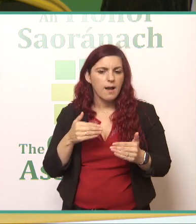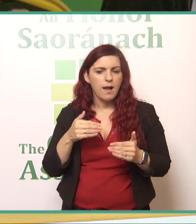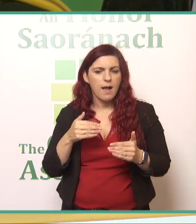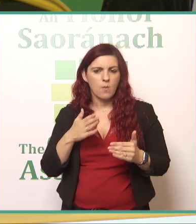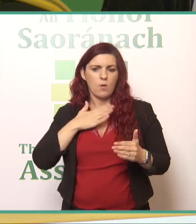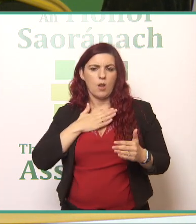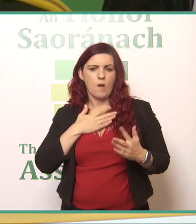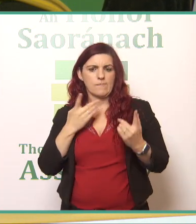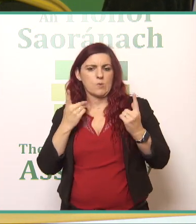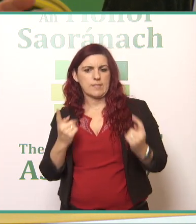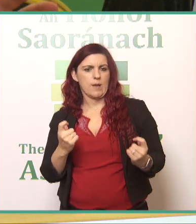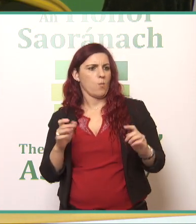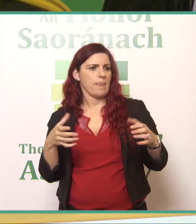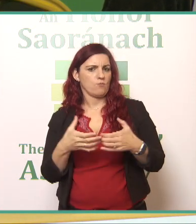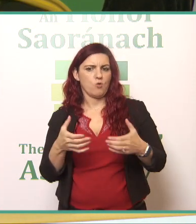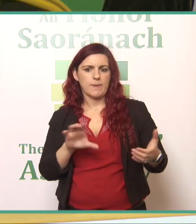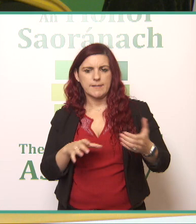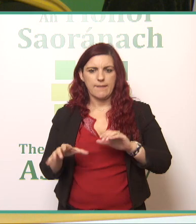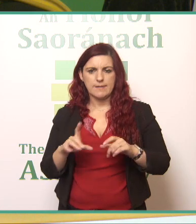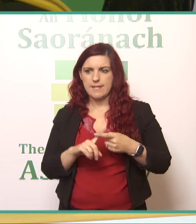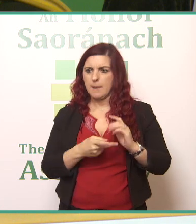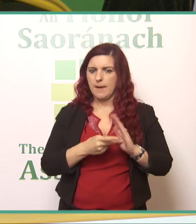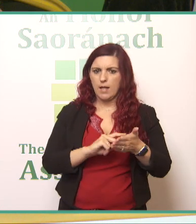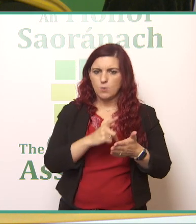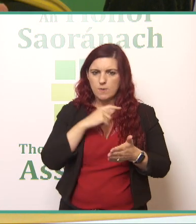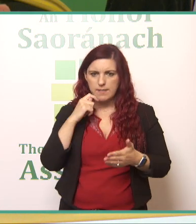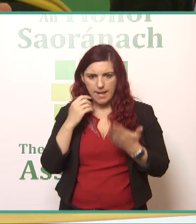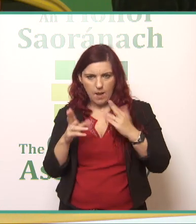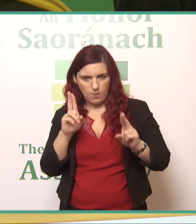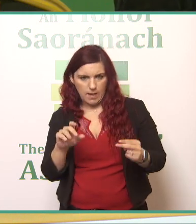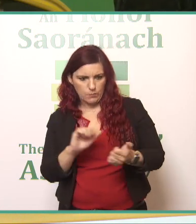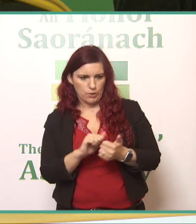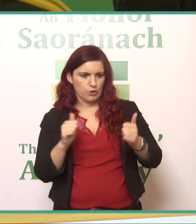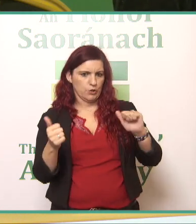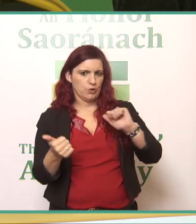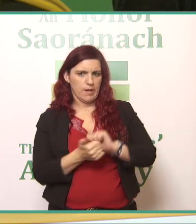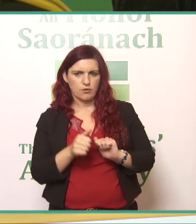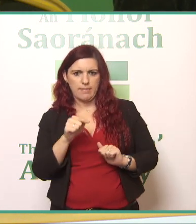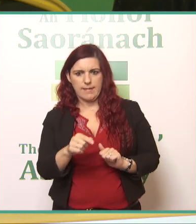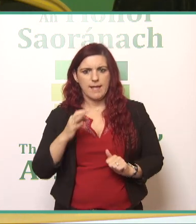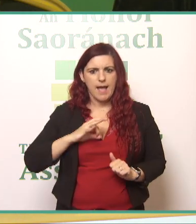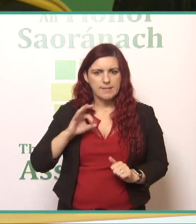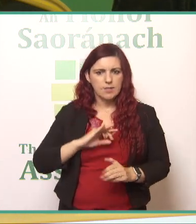with a group of scientists and planners to say how can we turn this asset into an economic driving